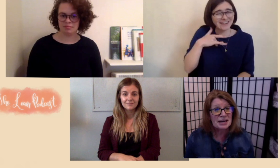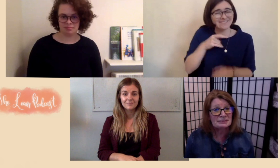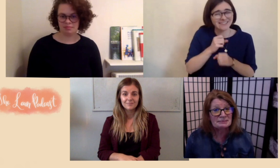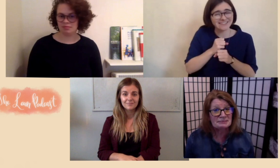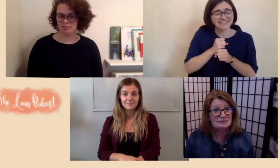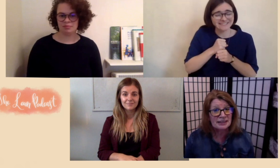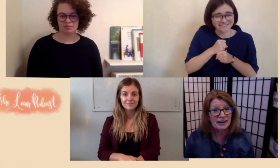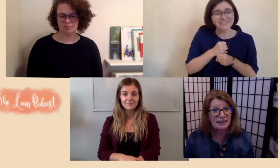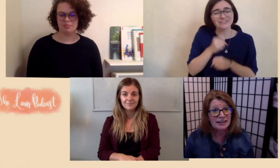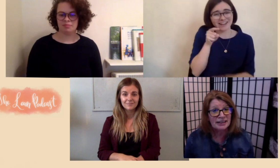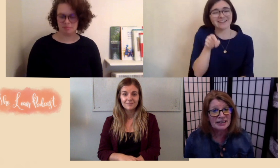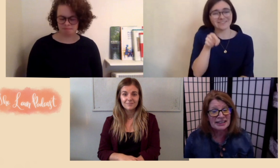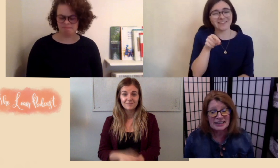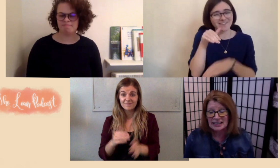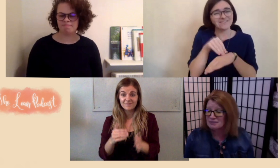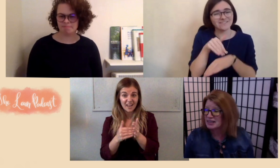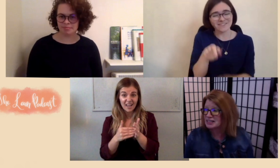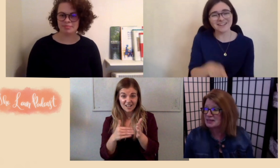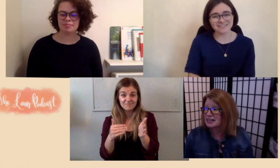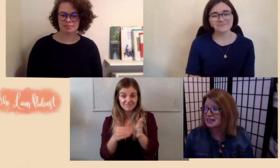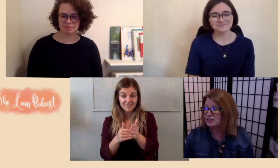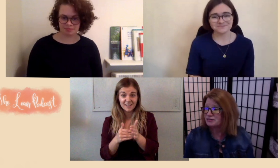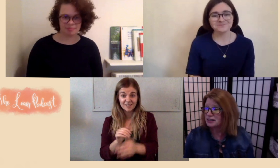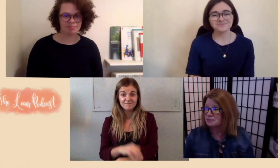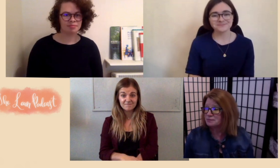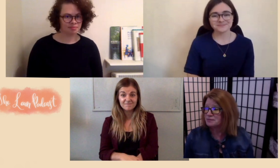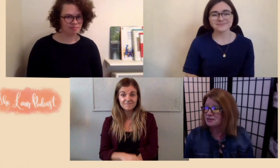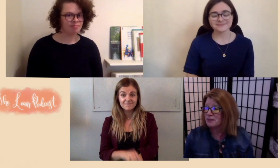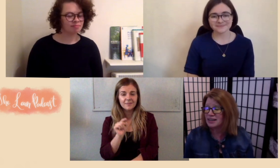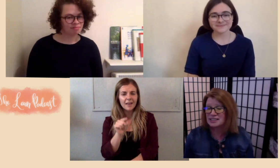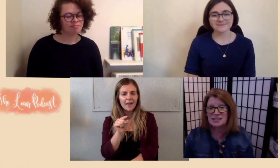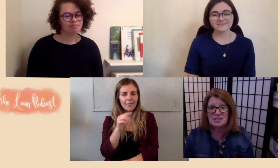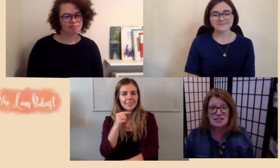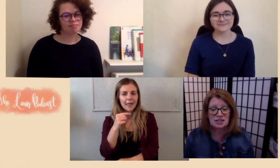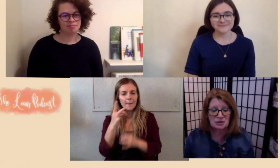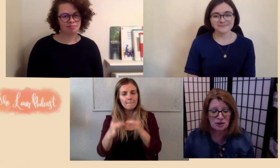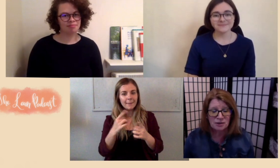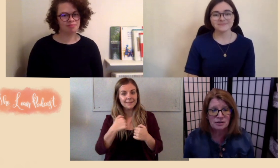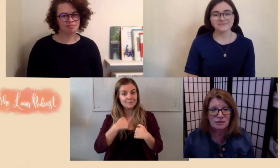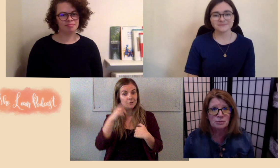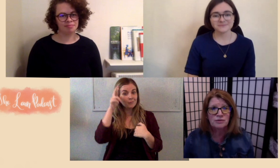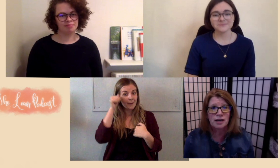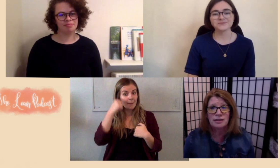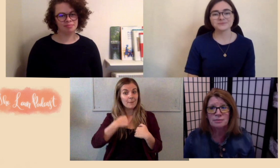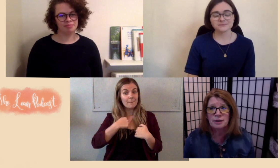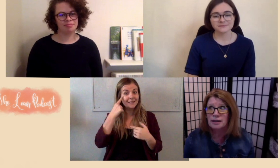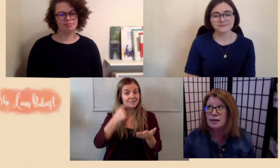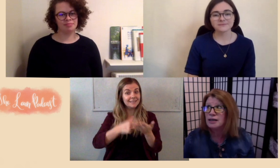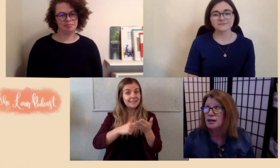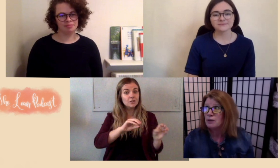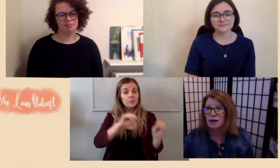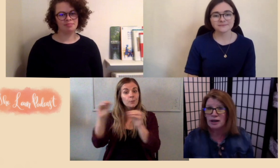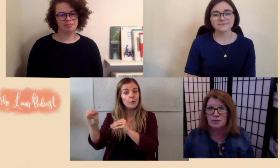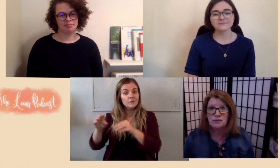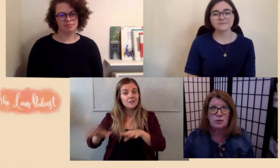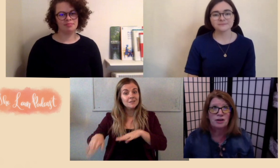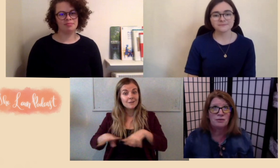I really felt it. It makes me think of my decision to go to move to Edinburgh when I was 43, thinking, what am I doing?